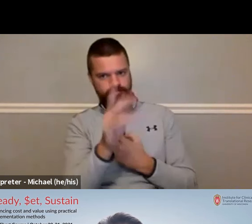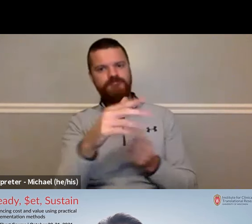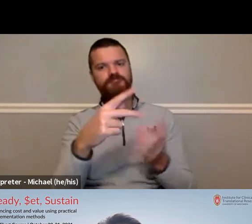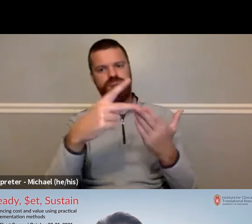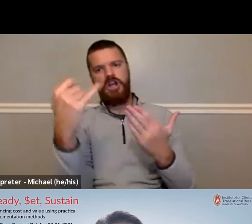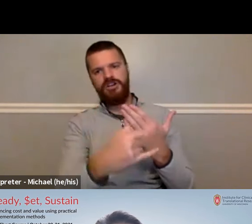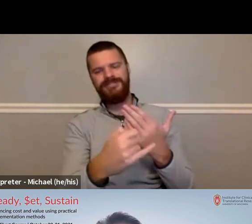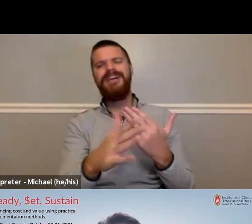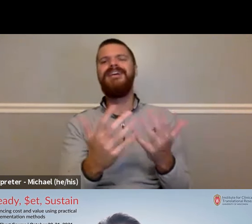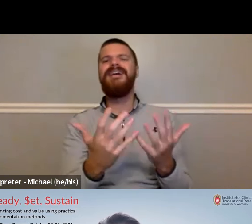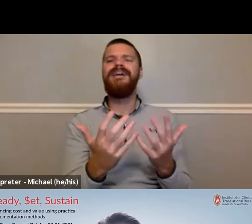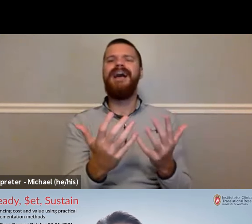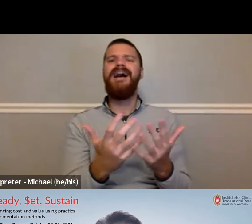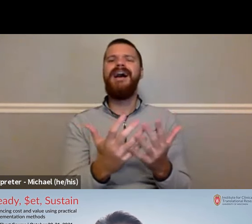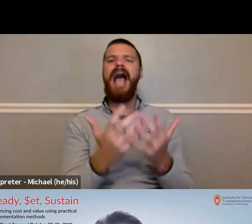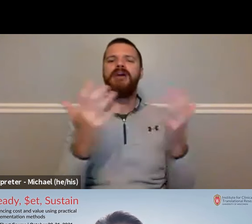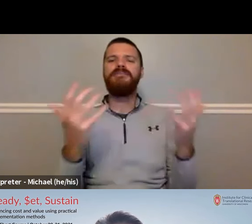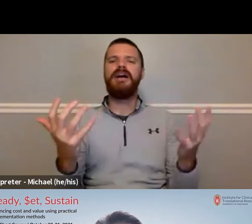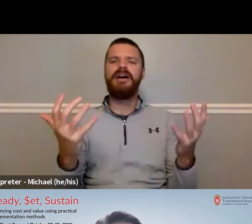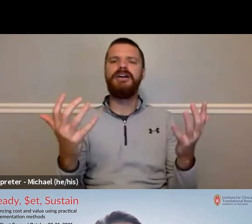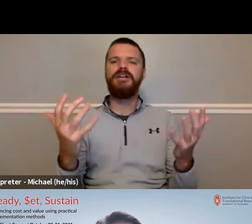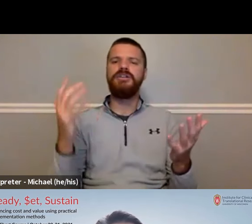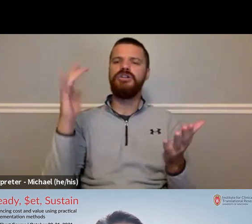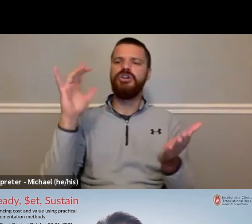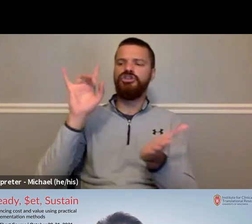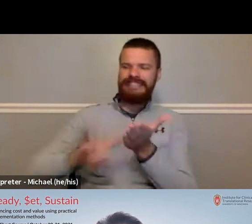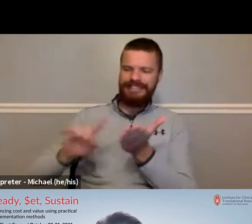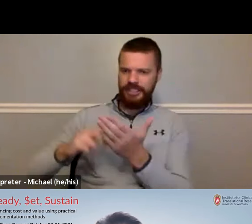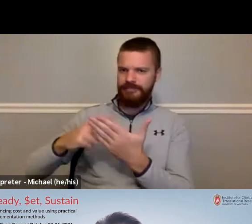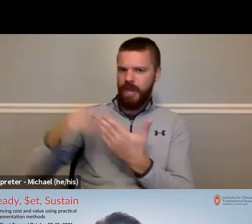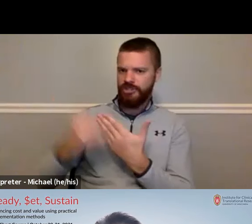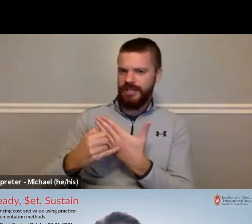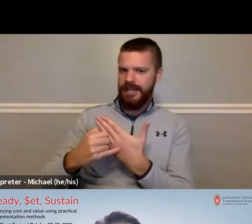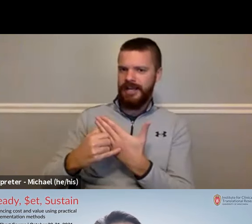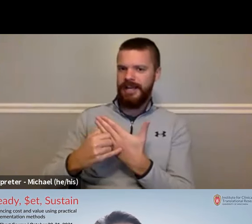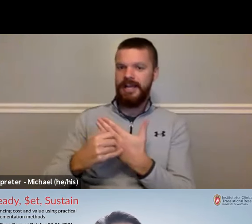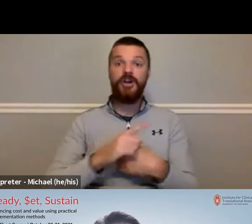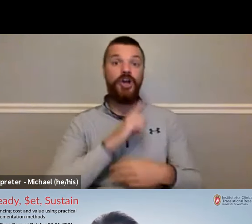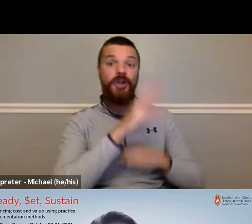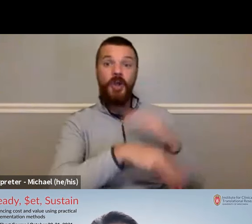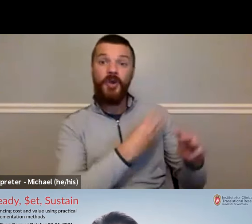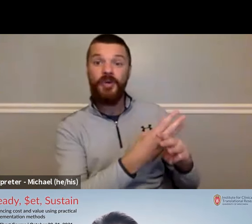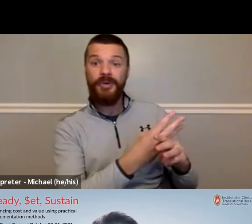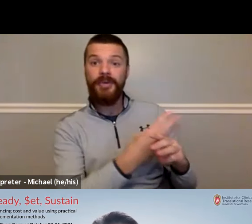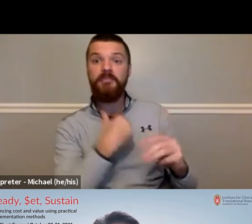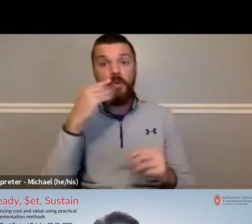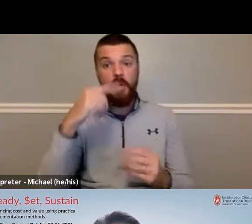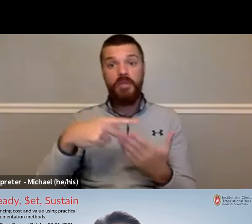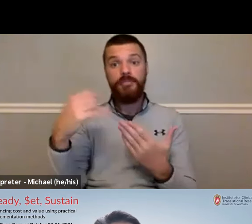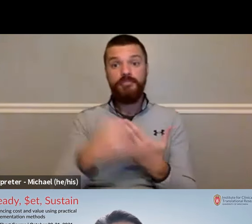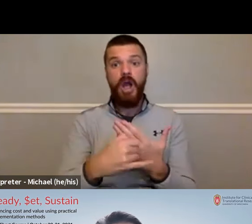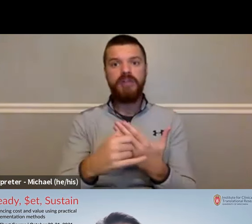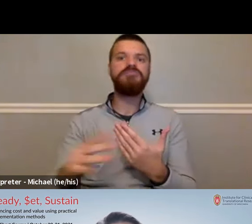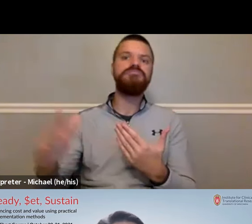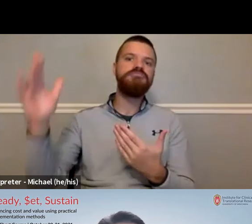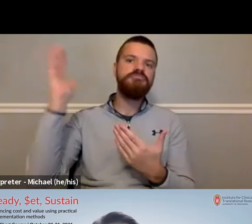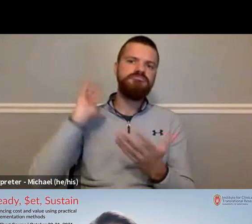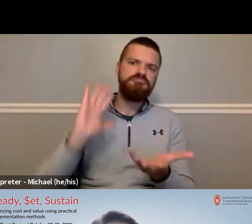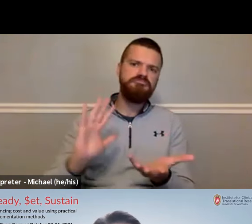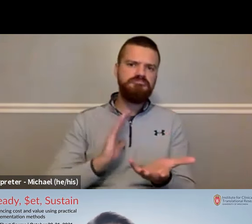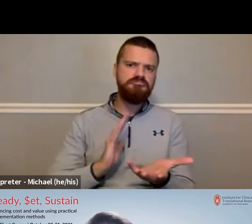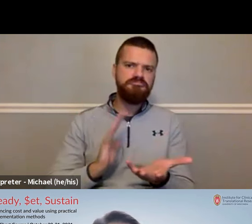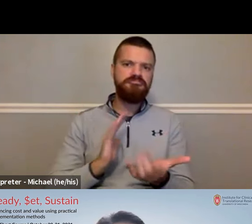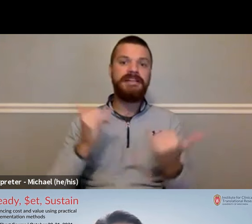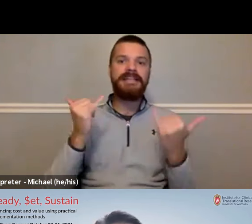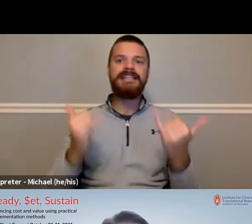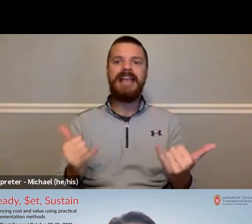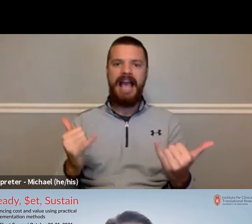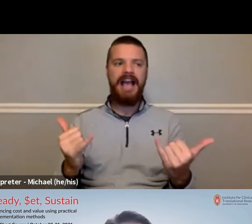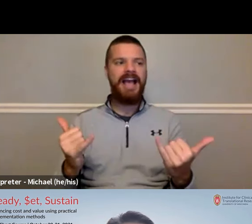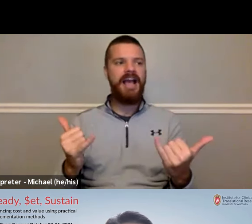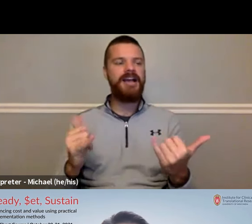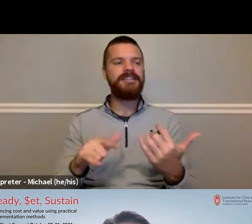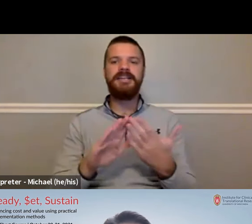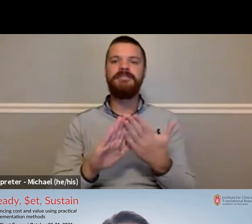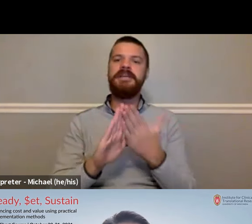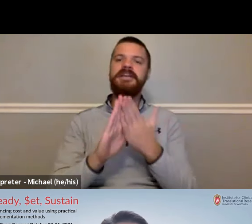Lisa Saldana (she/her/hers): How much of this is a factor of a research project versus what you would do in the real world, I know this project was some time ago, so now, as this has been just you know becoming part of the routine.